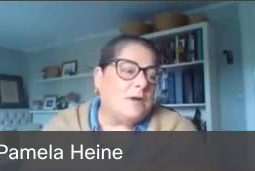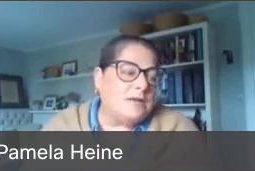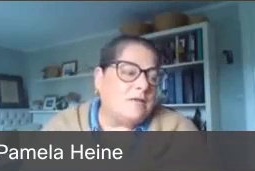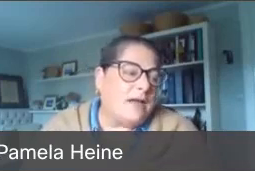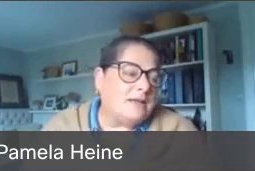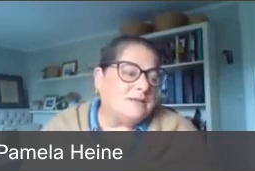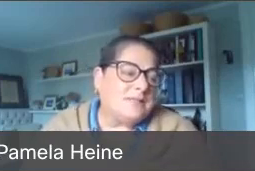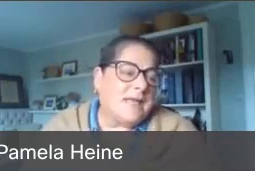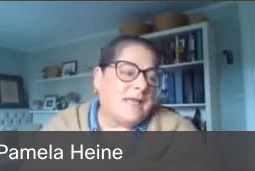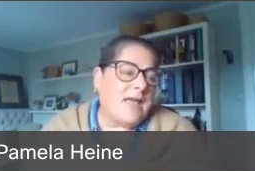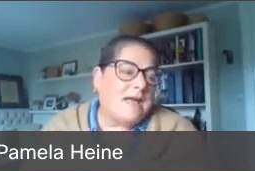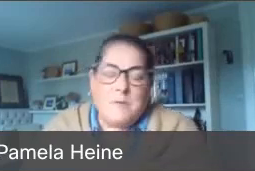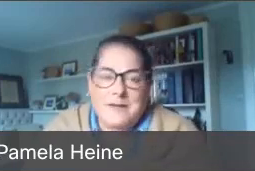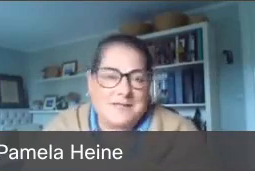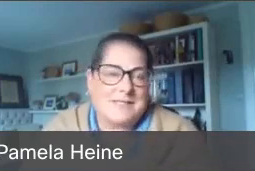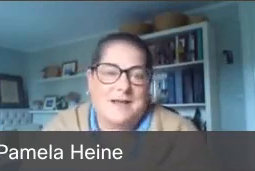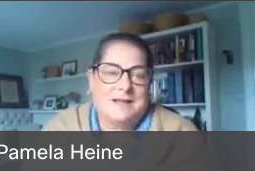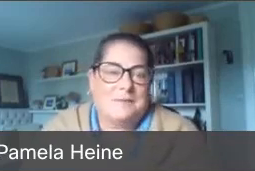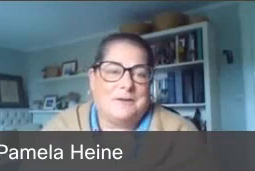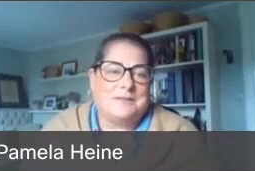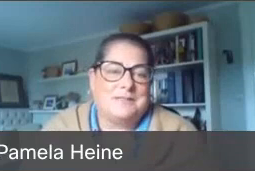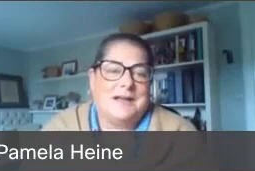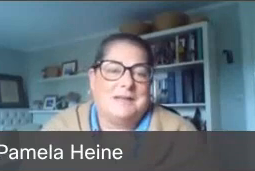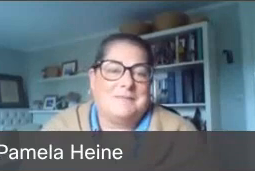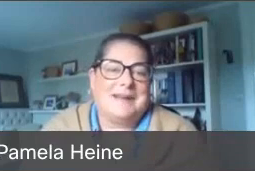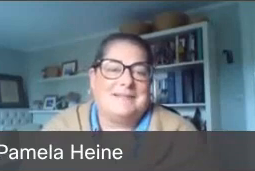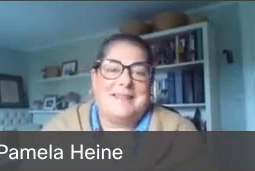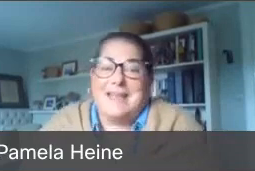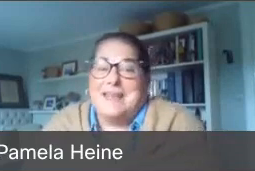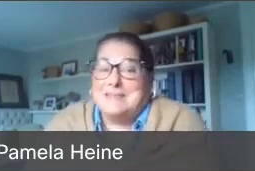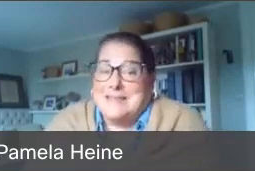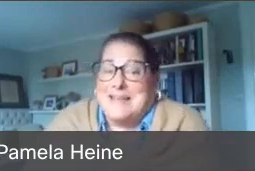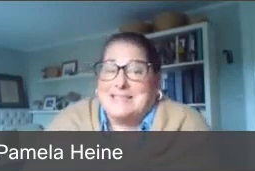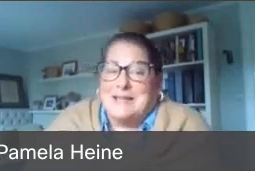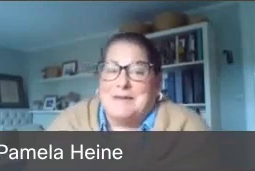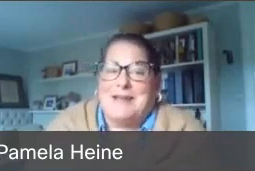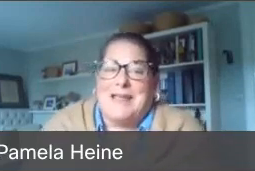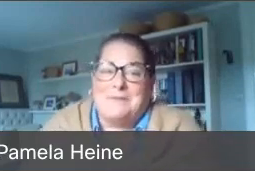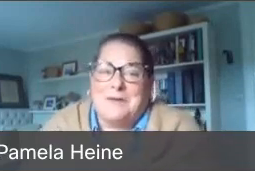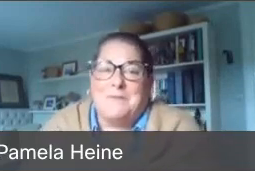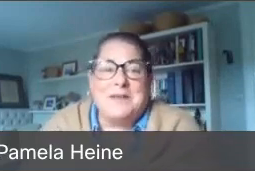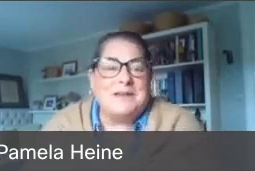What do you tell clients who say, everyone gets denied the first time? And I think you to get denied, but not every.